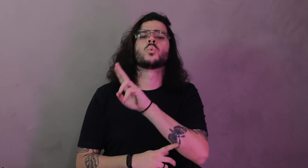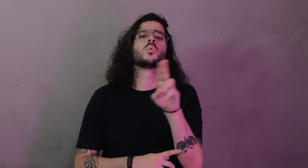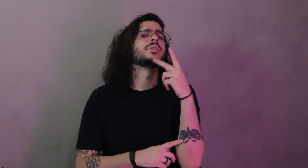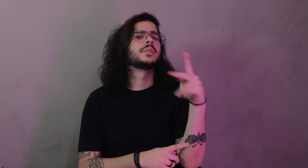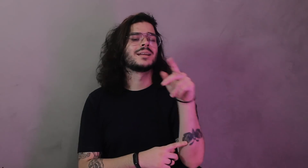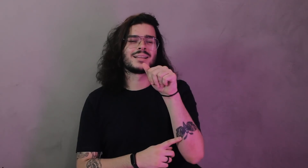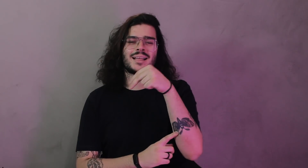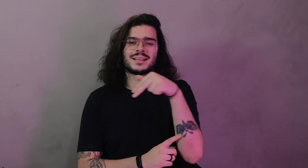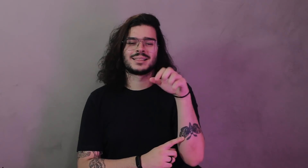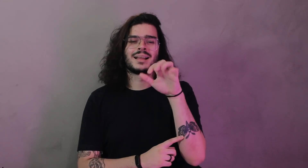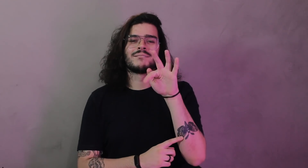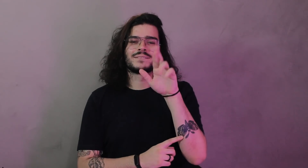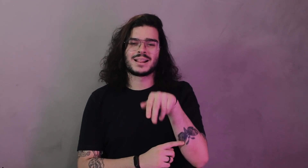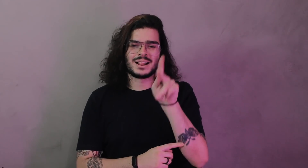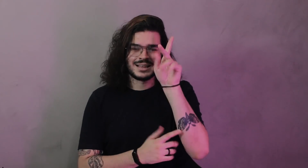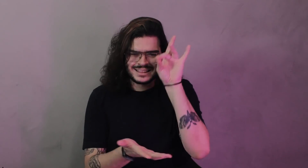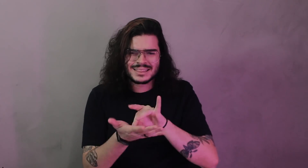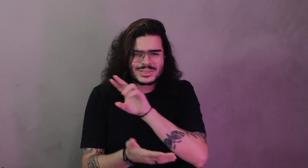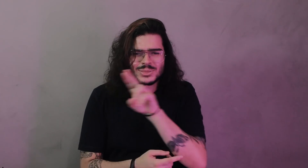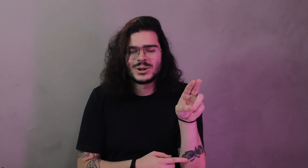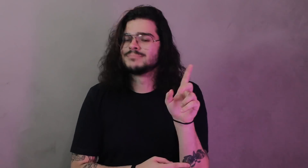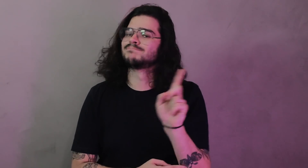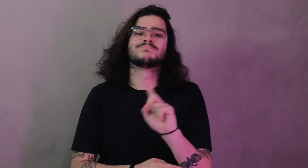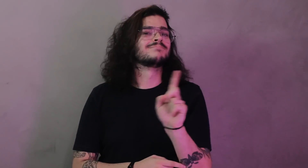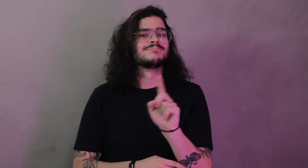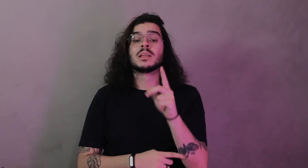that her real name is not “Anne Frank”?